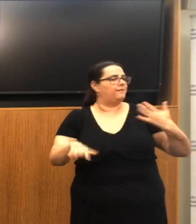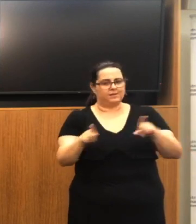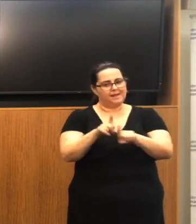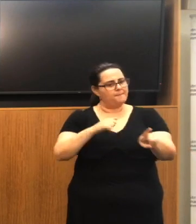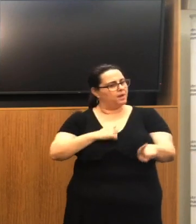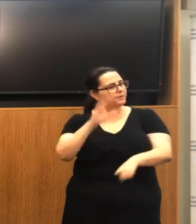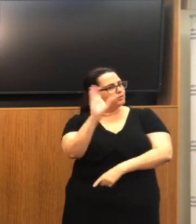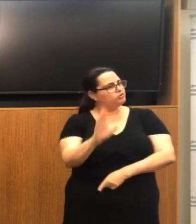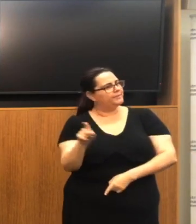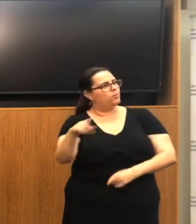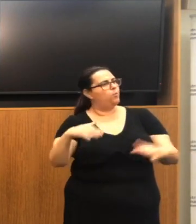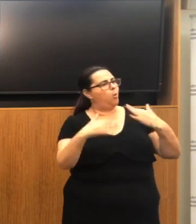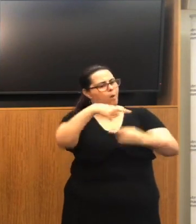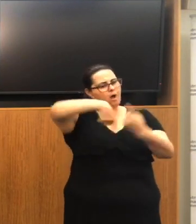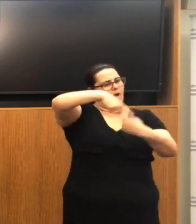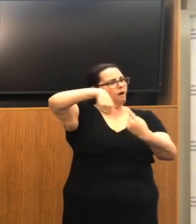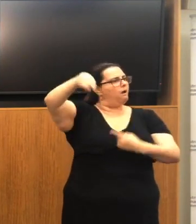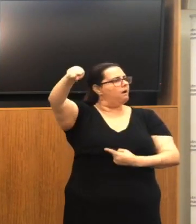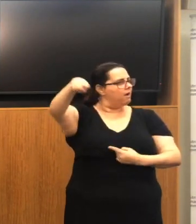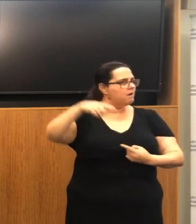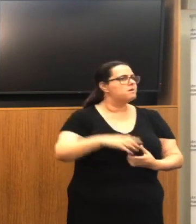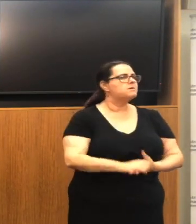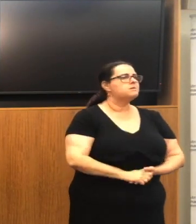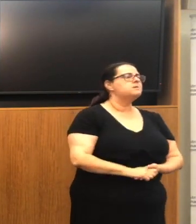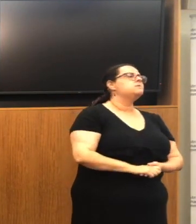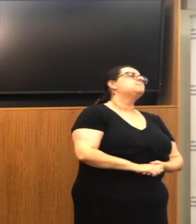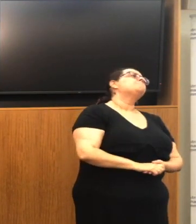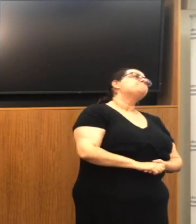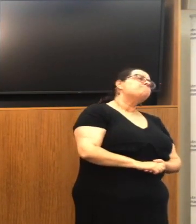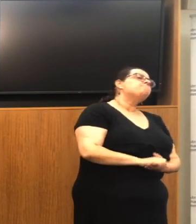So, we want nothing, just the ability to dream